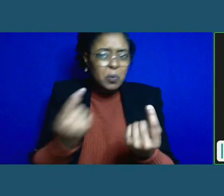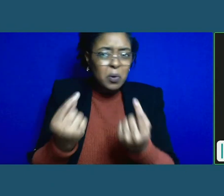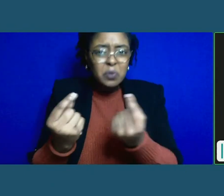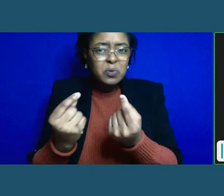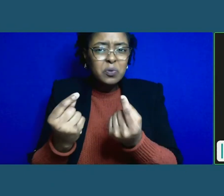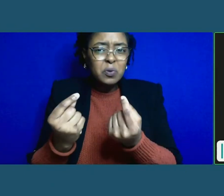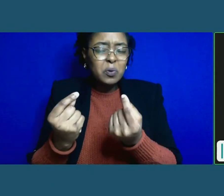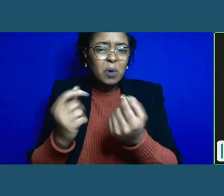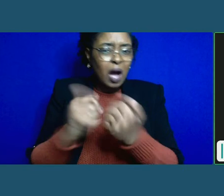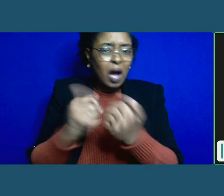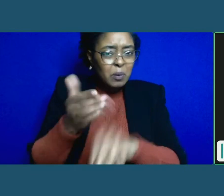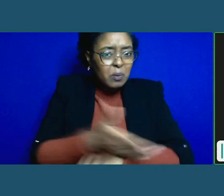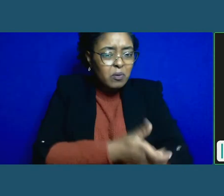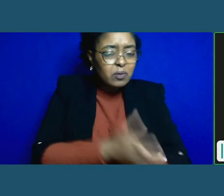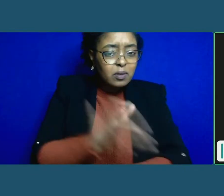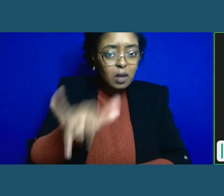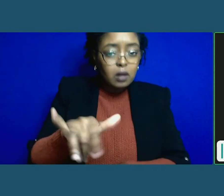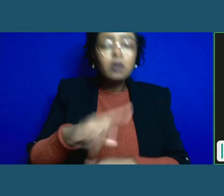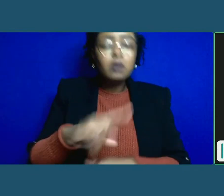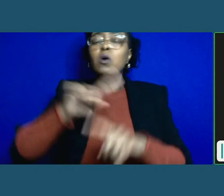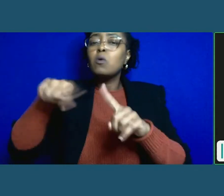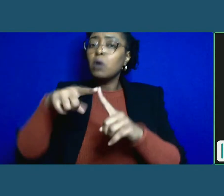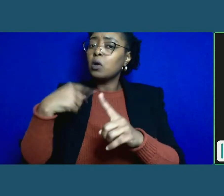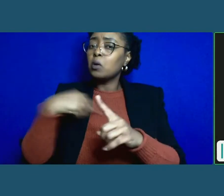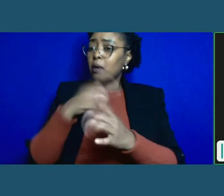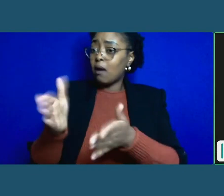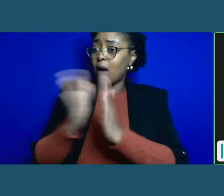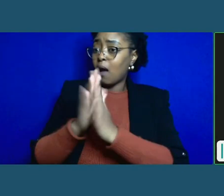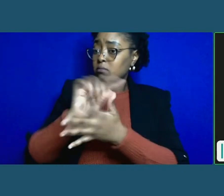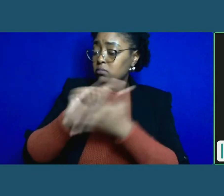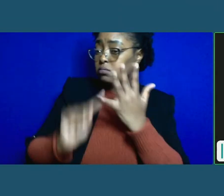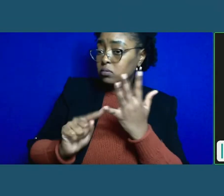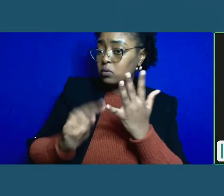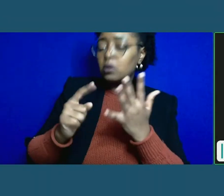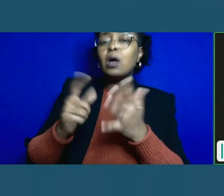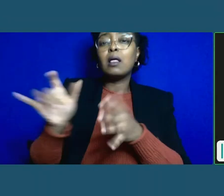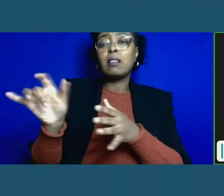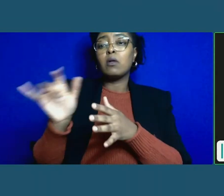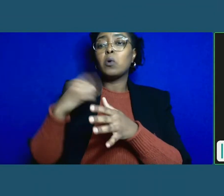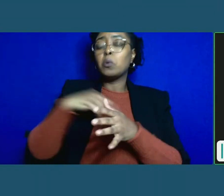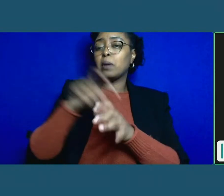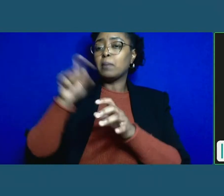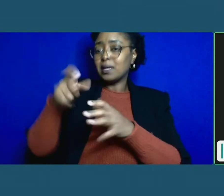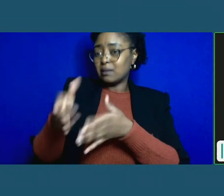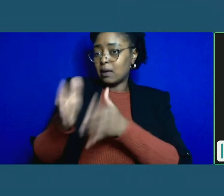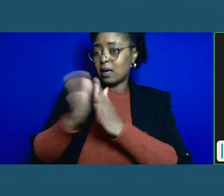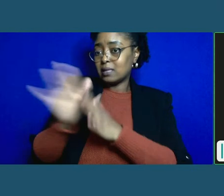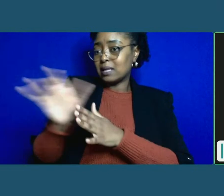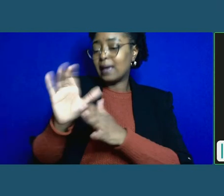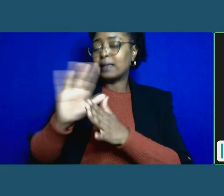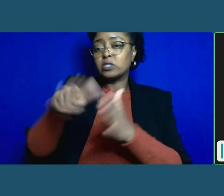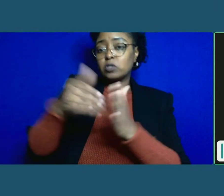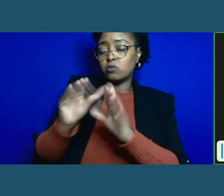we gonna do about it? Right And so when we asked those questions, that means that we have to ask those questions as a